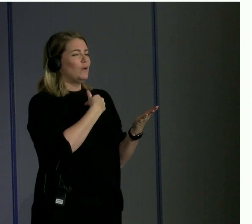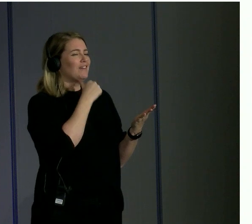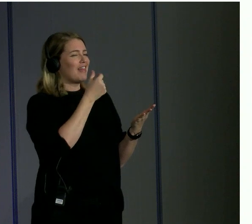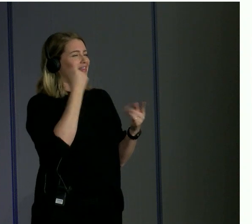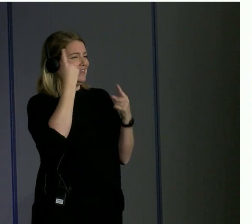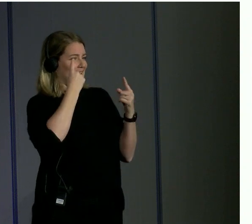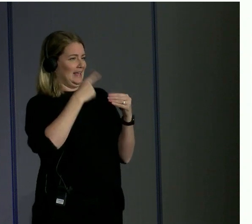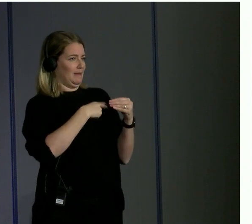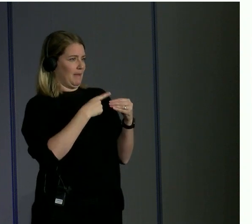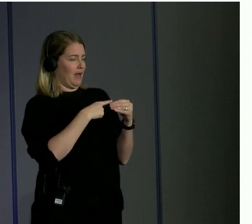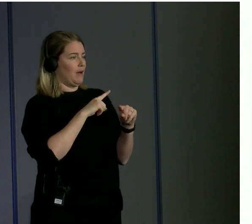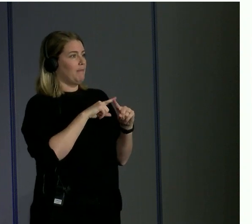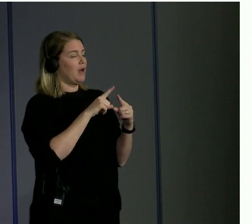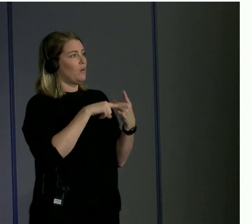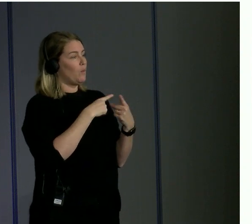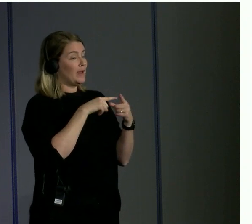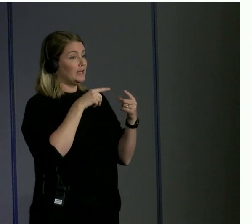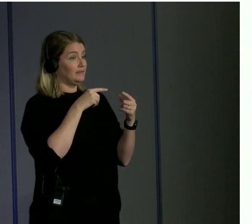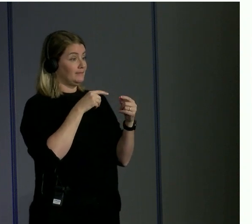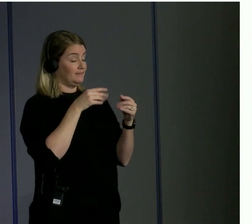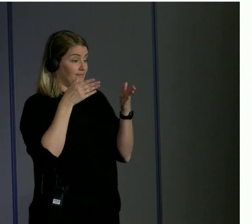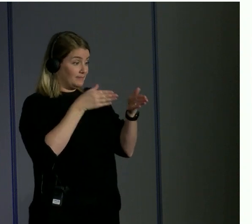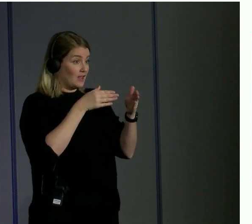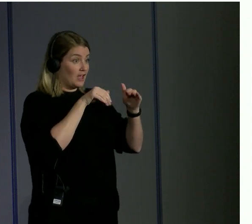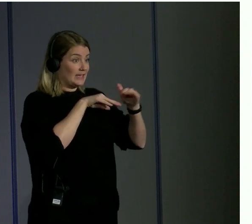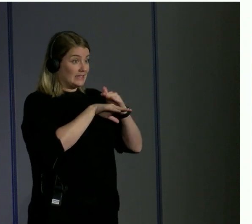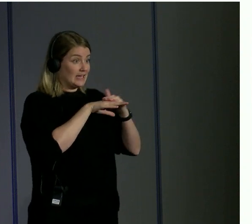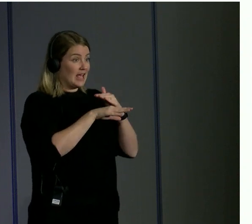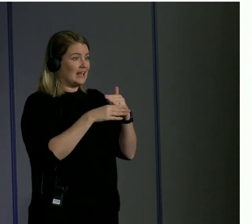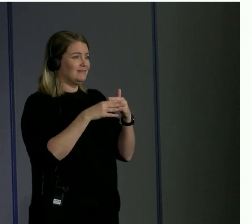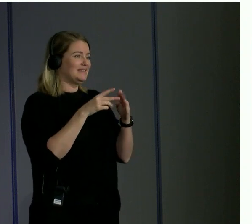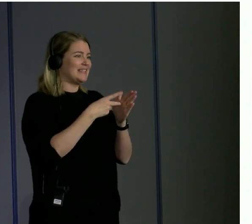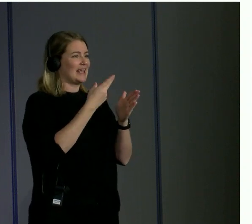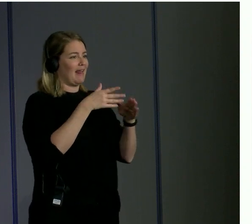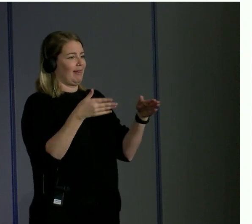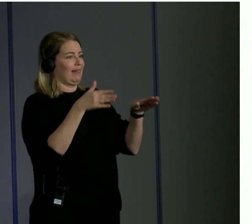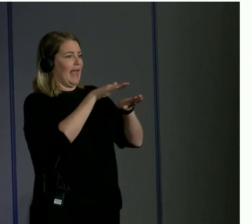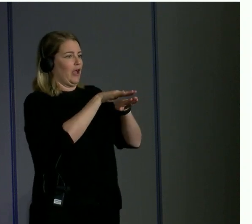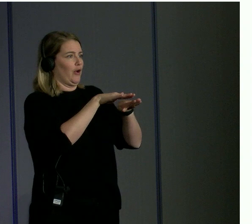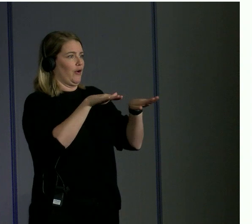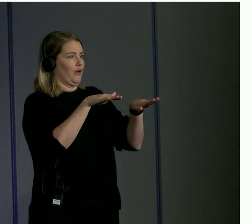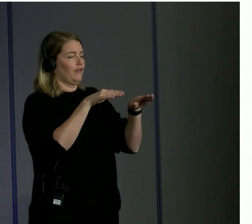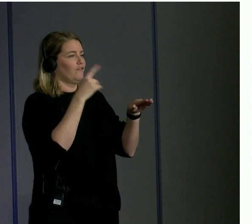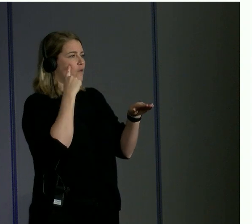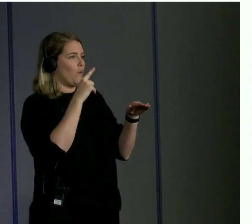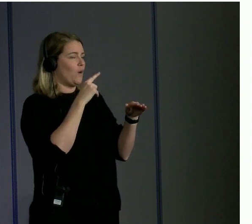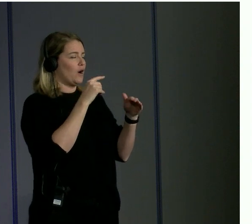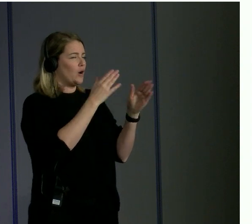but when we deal with accessibility, we add a second layer of organization of relationships, of